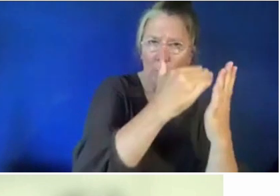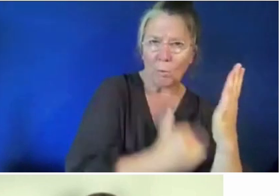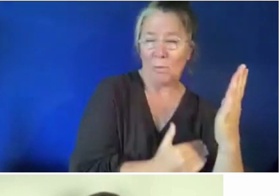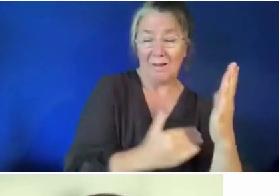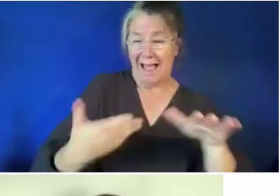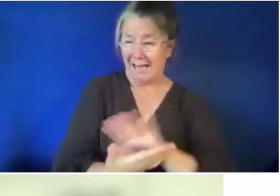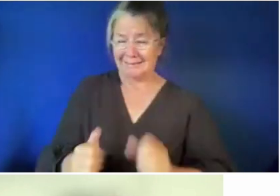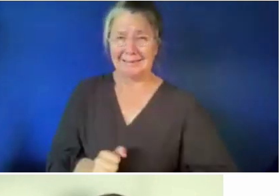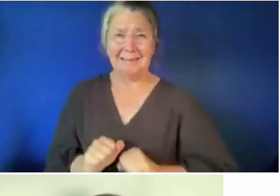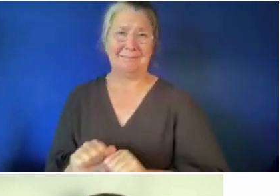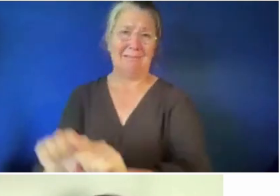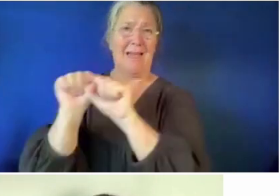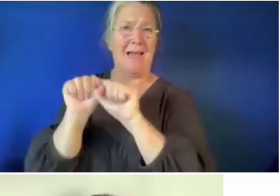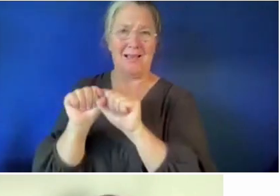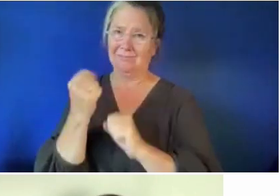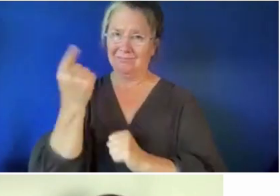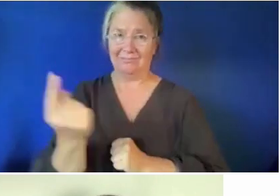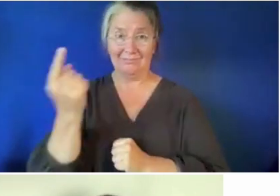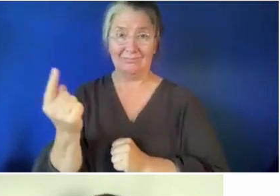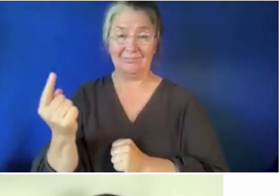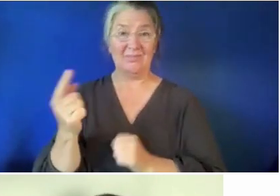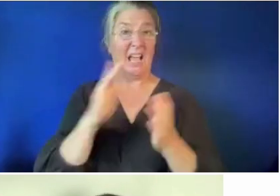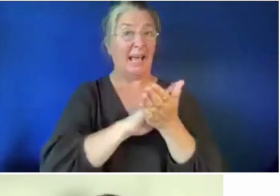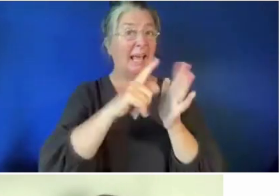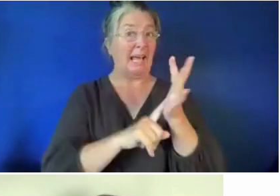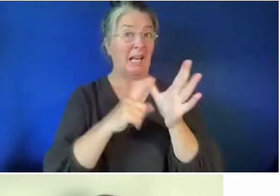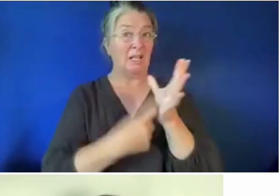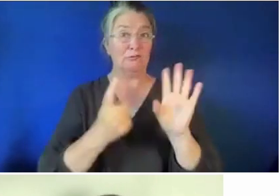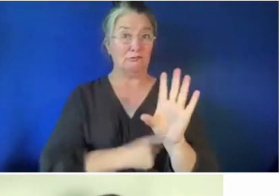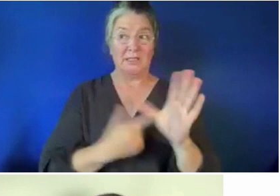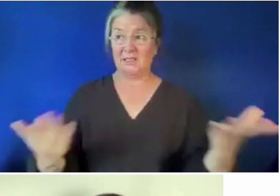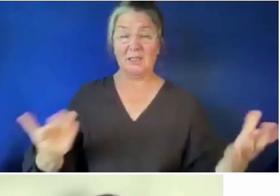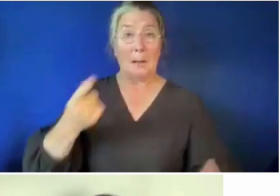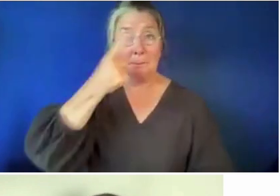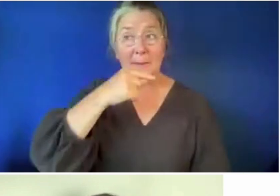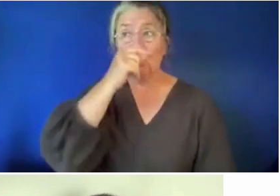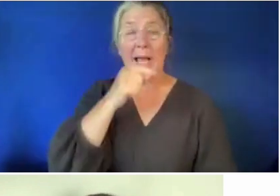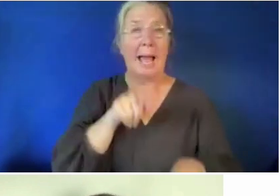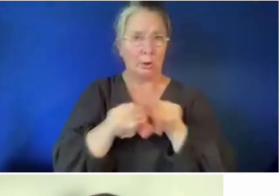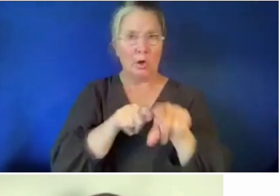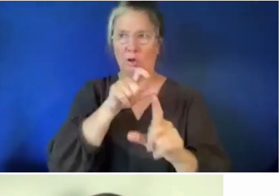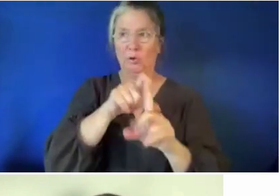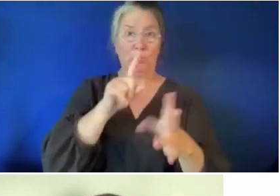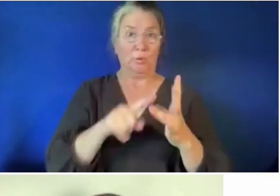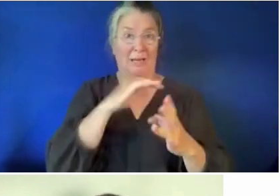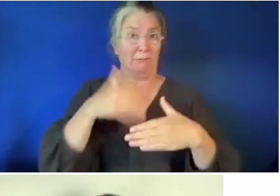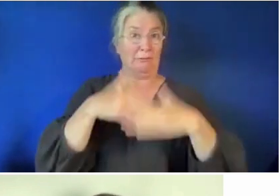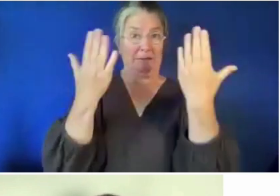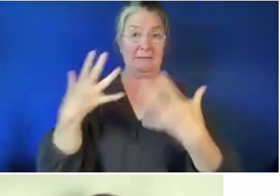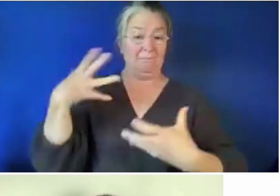can take away an action and put in their day-to-day, working, living that integrity and asking why of things.